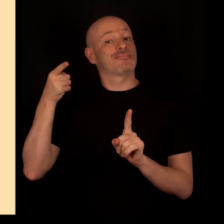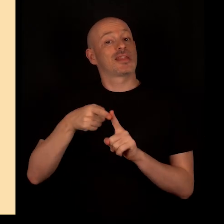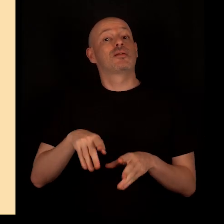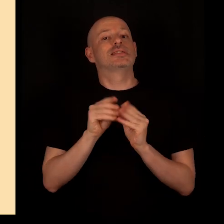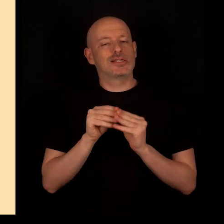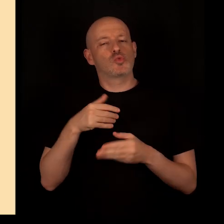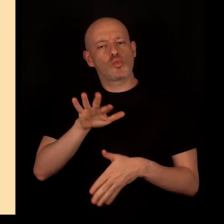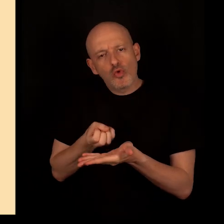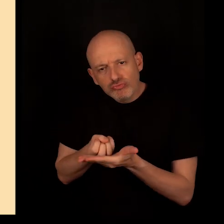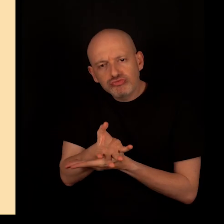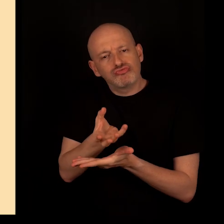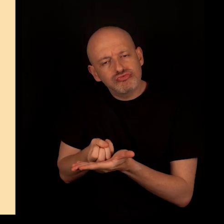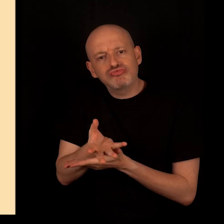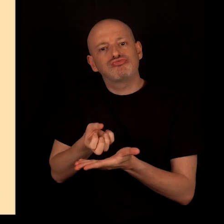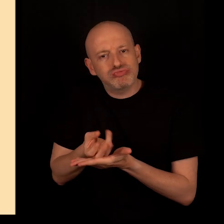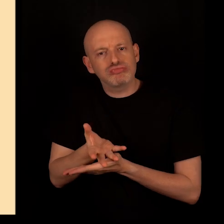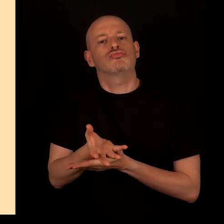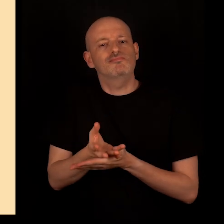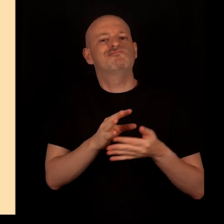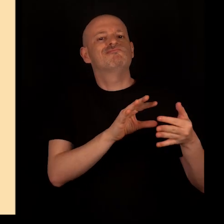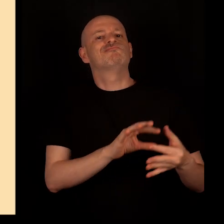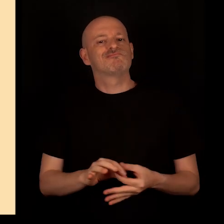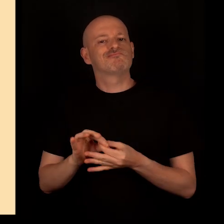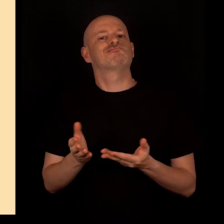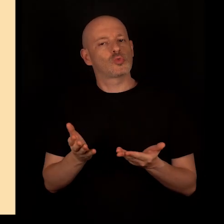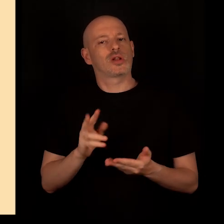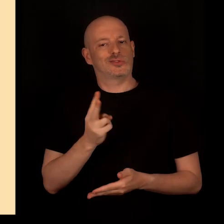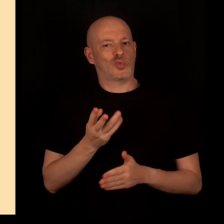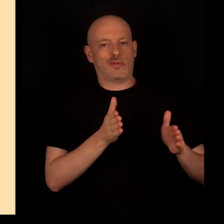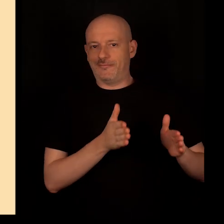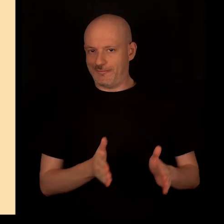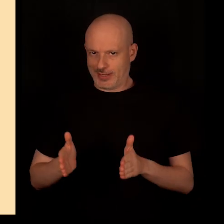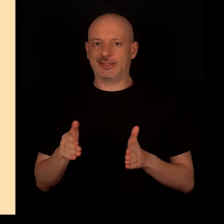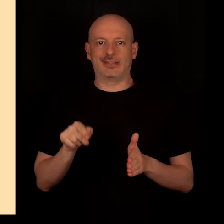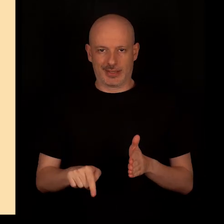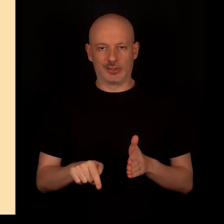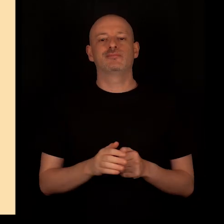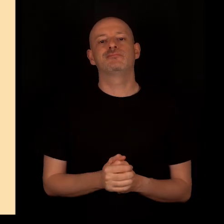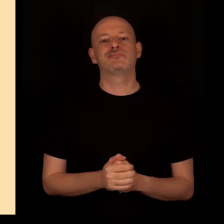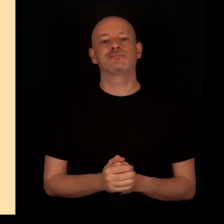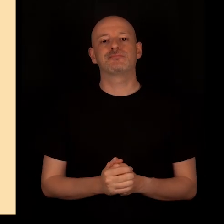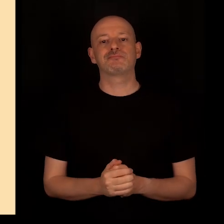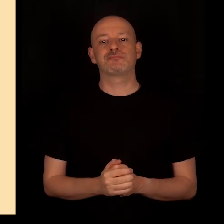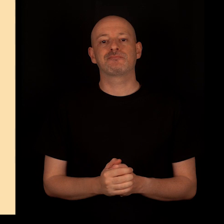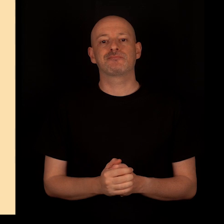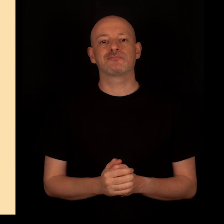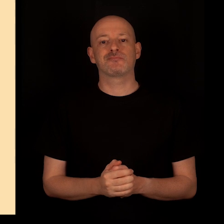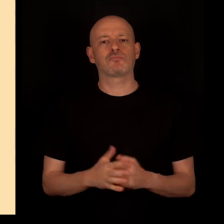And the aim of this session is to give you information about the second phase.